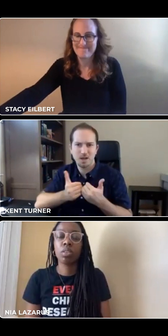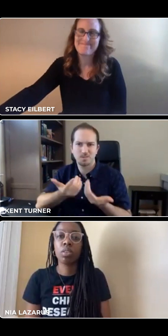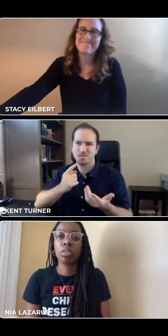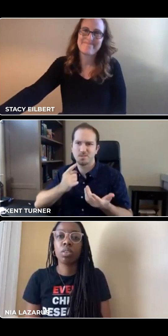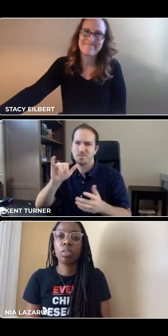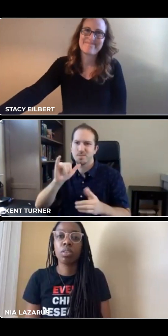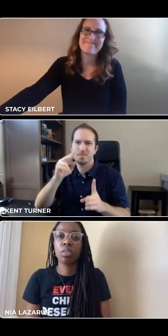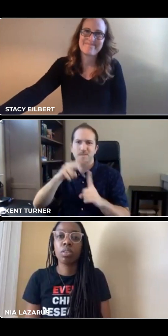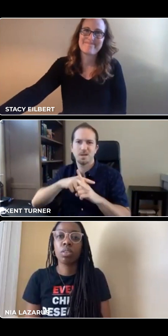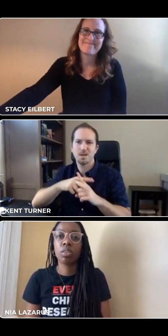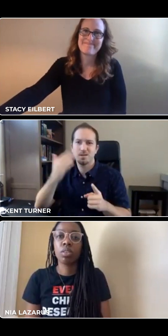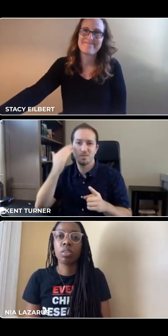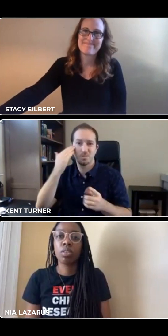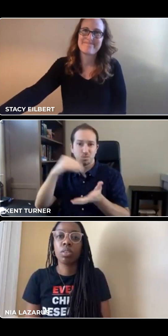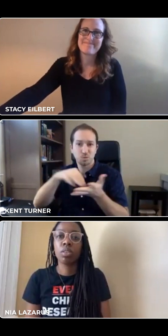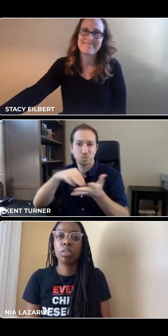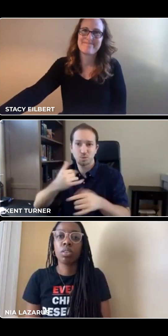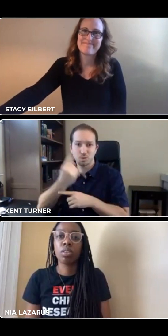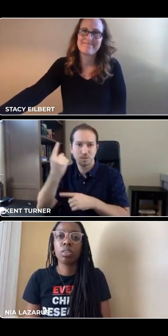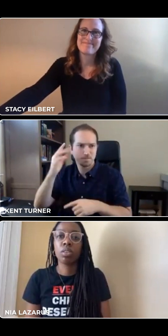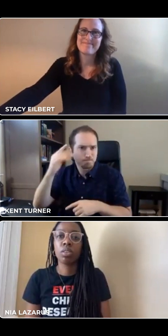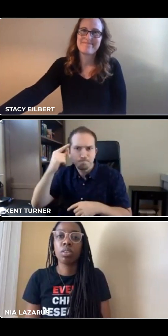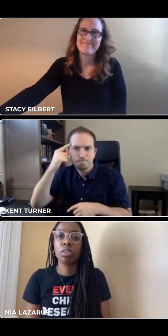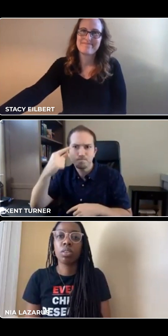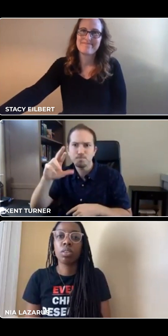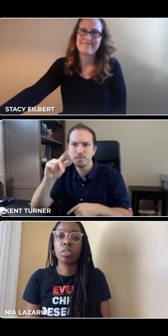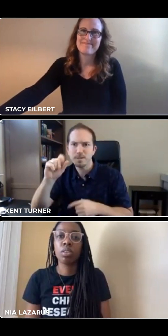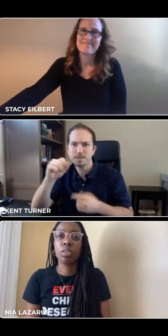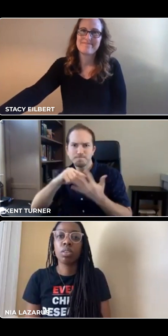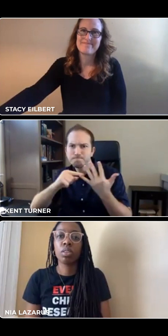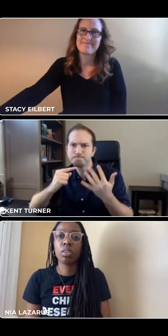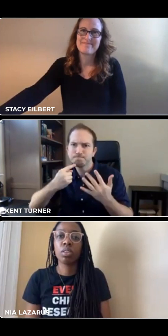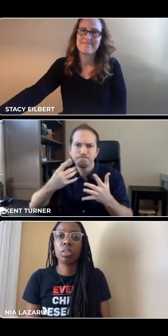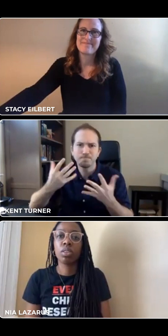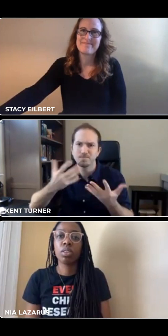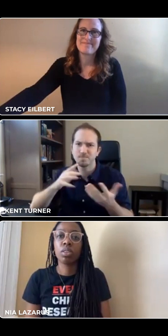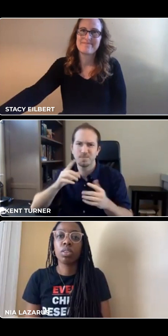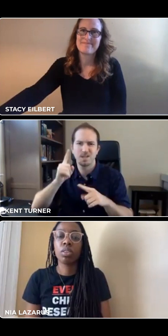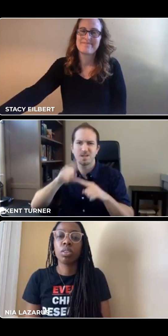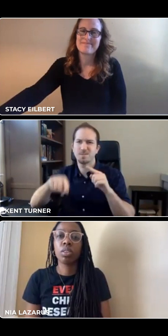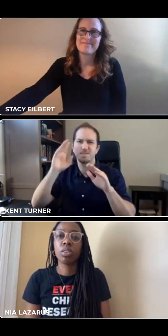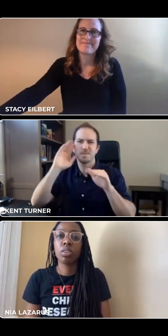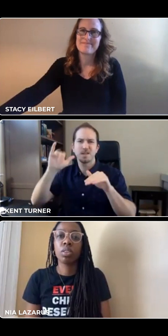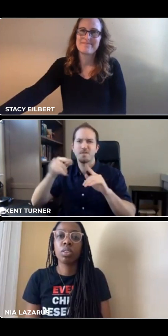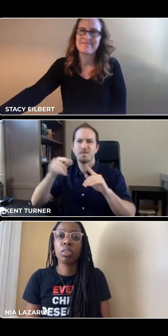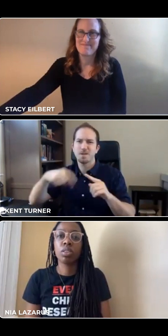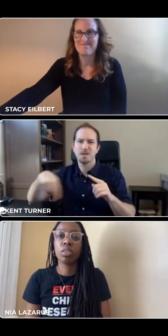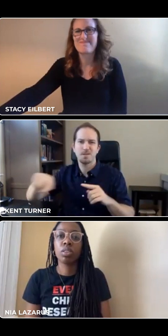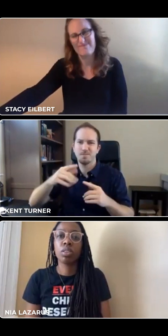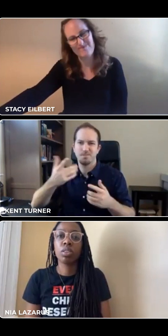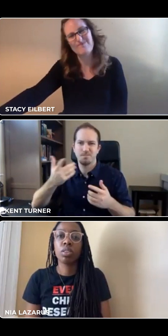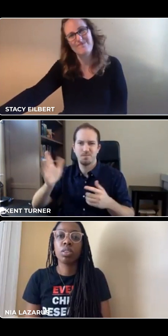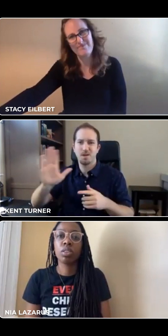But, in relation to that question: you said about self-care, just like students nowadays,